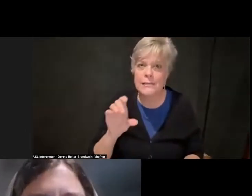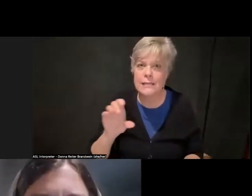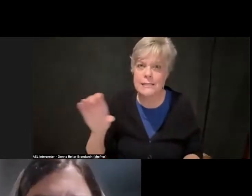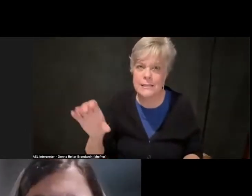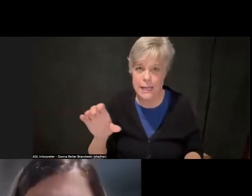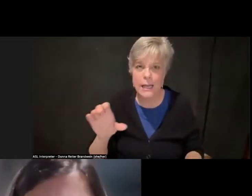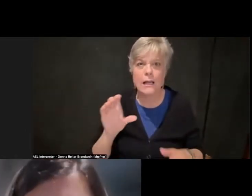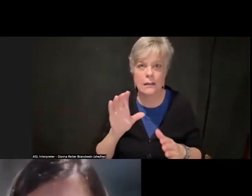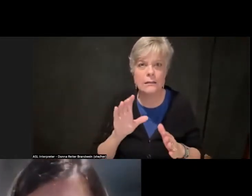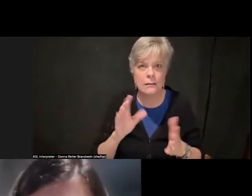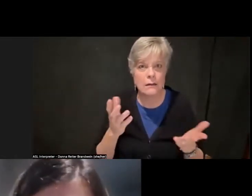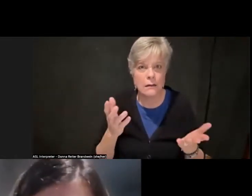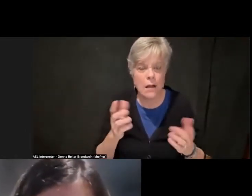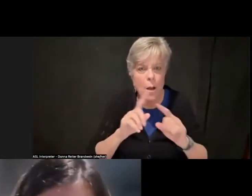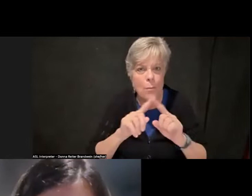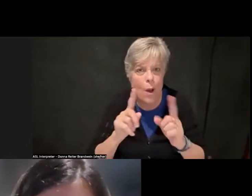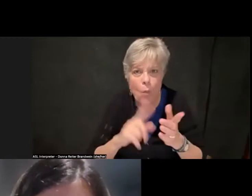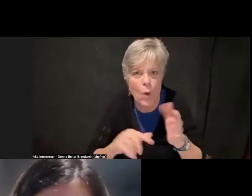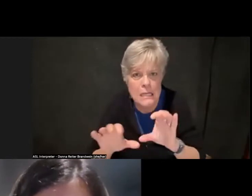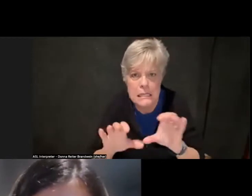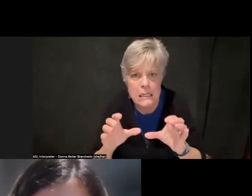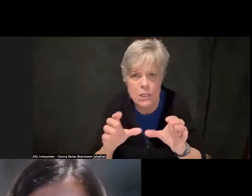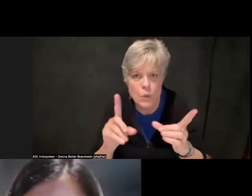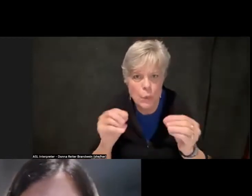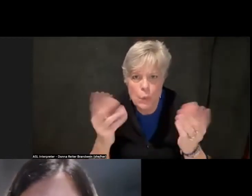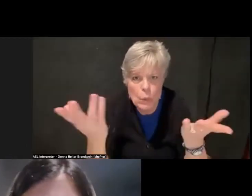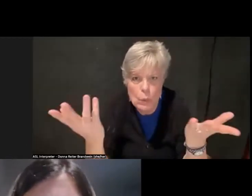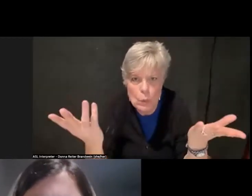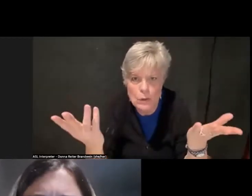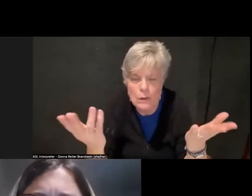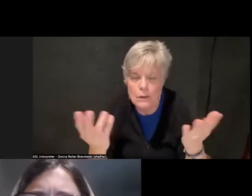And that was a another thing I wanted my research to answer.